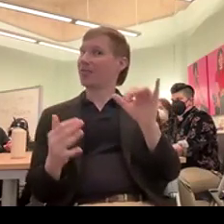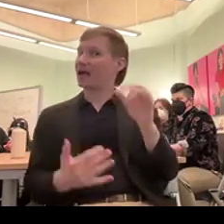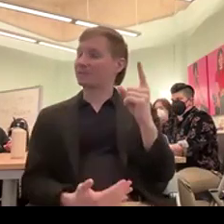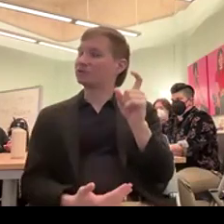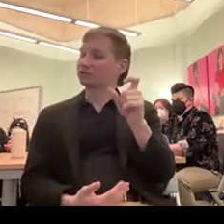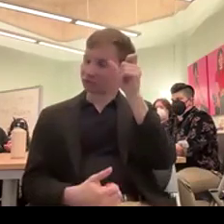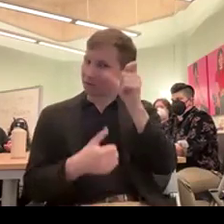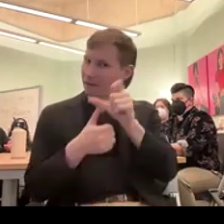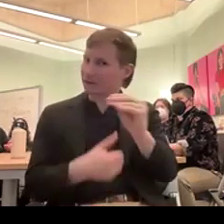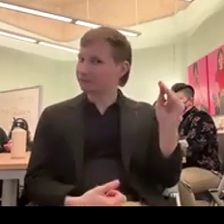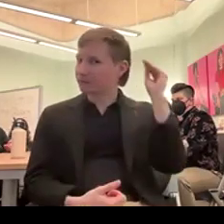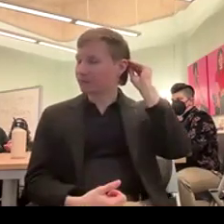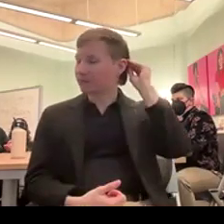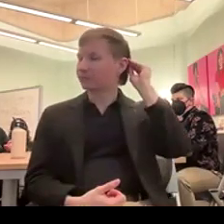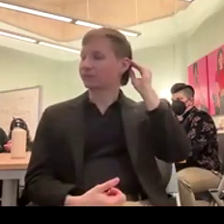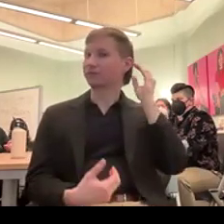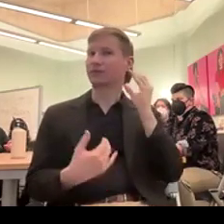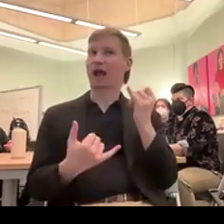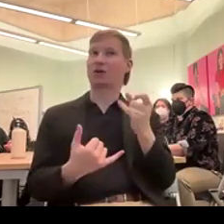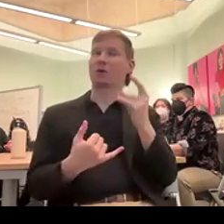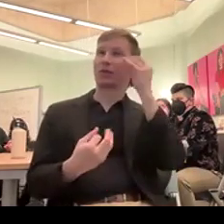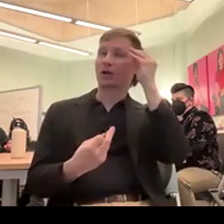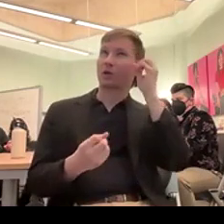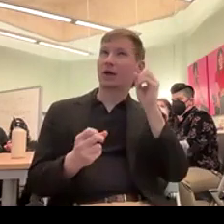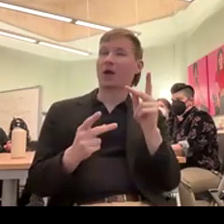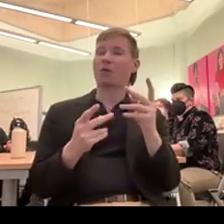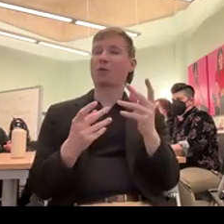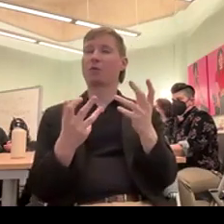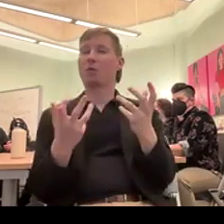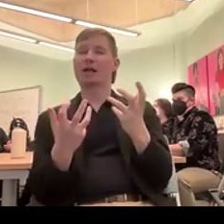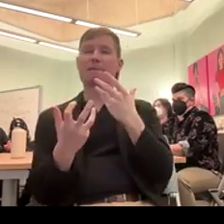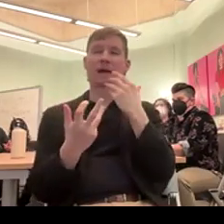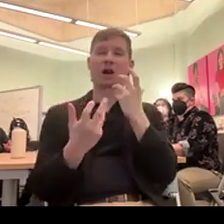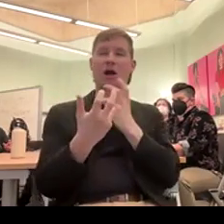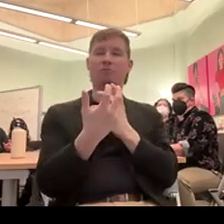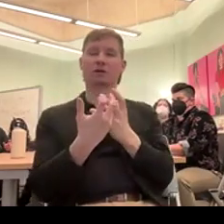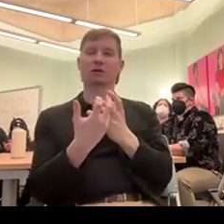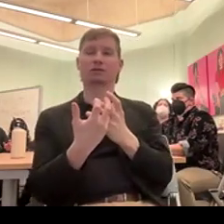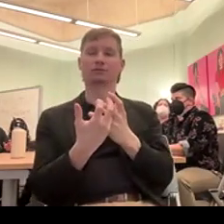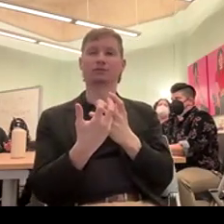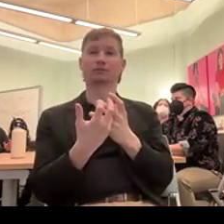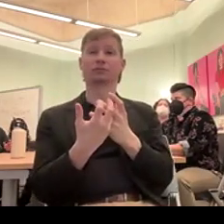then balancing that I think is something to keep in mind as we think about what is actually